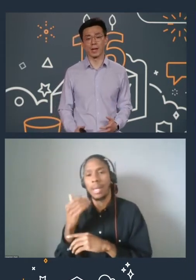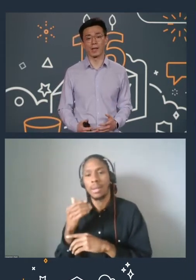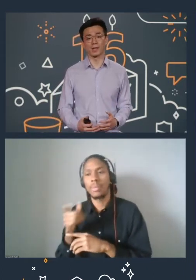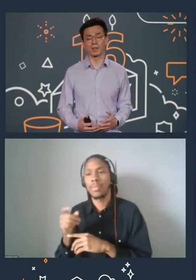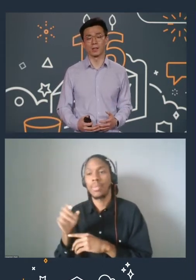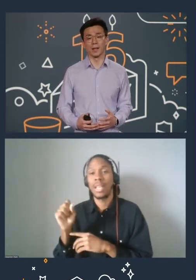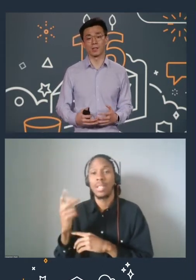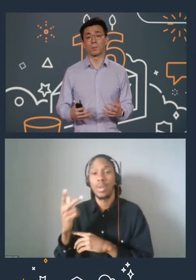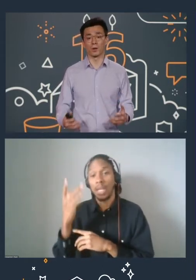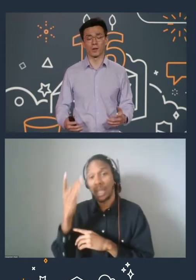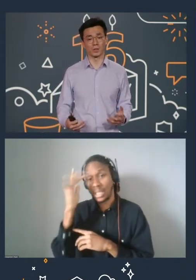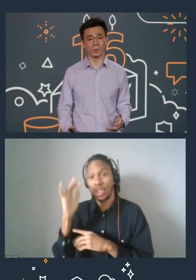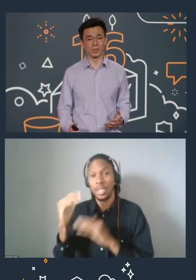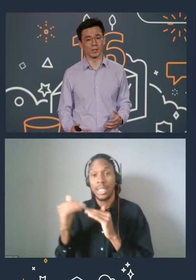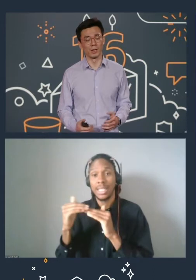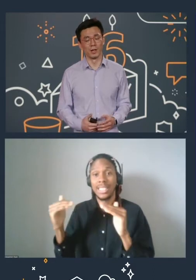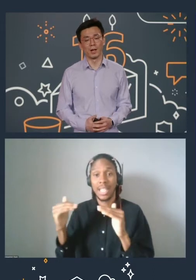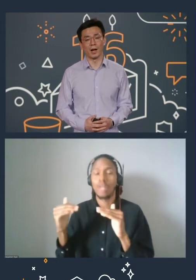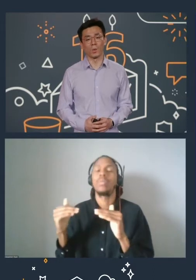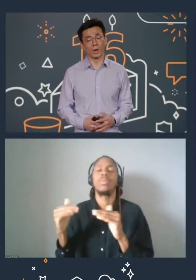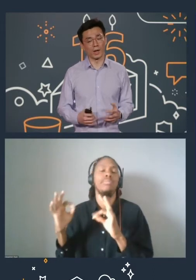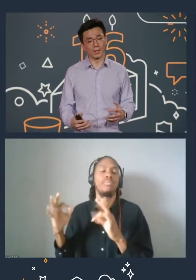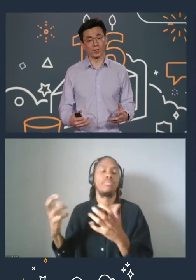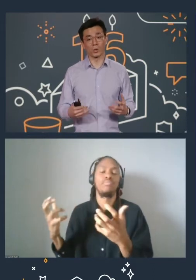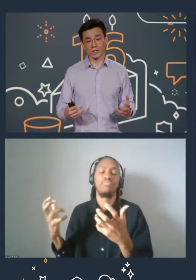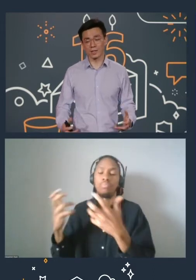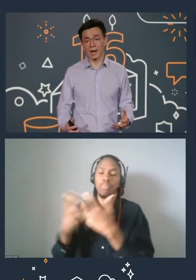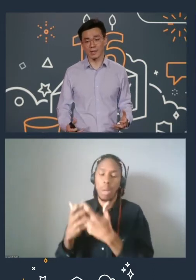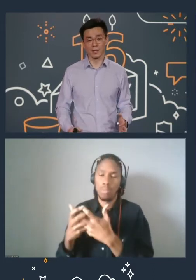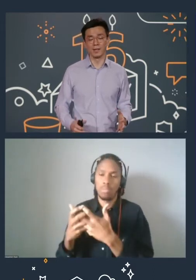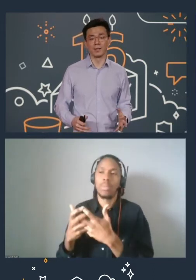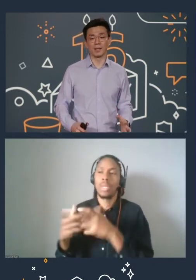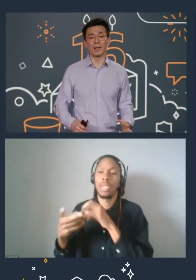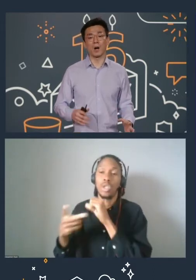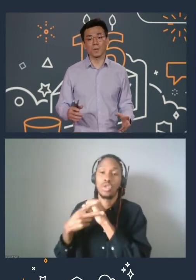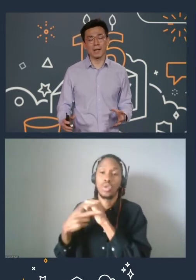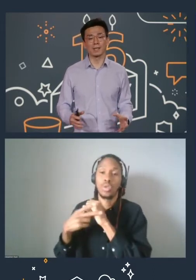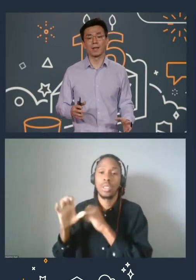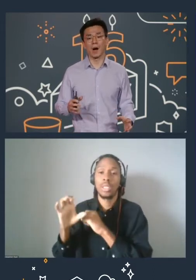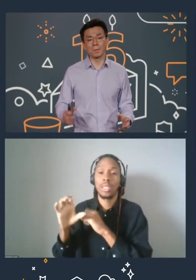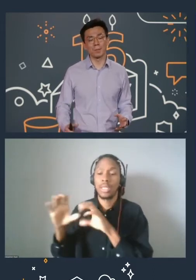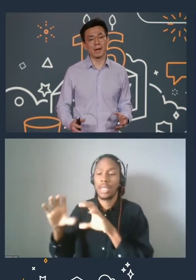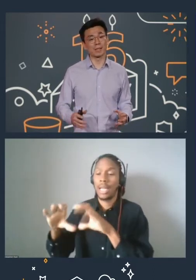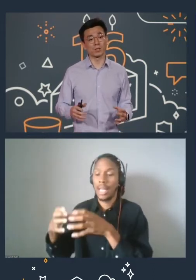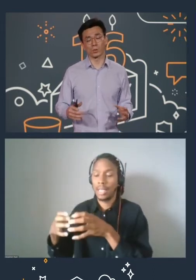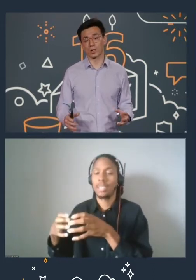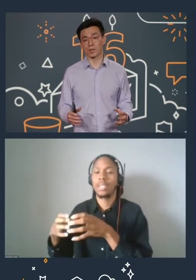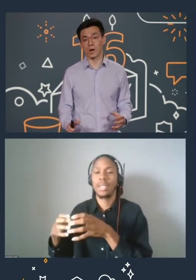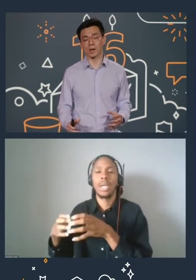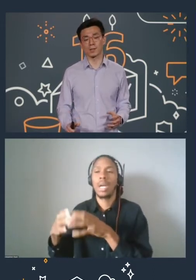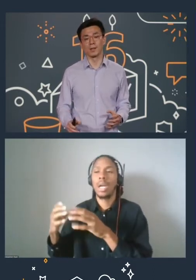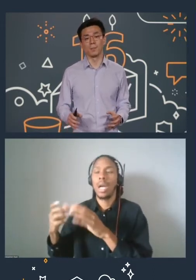is a perfect solution where it's a storage class that automatically optimize storage cost